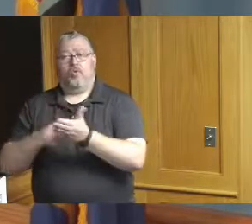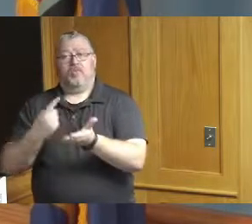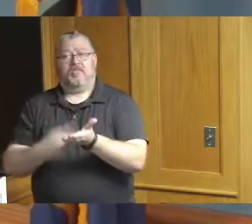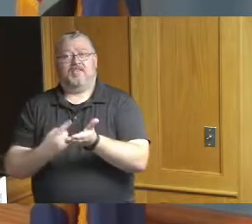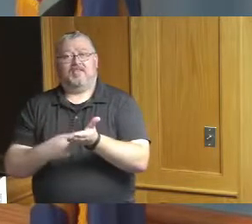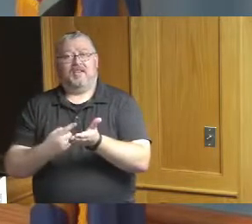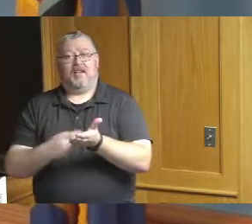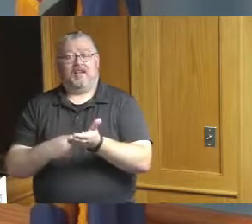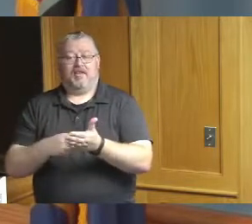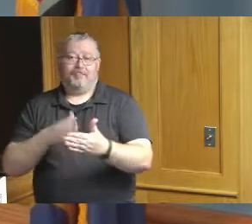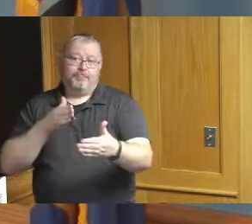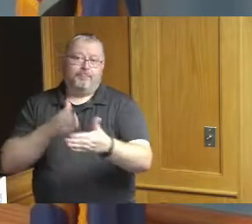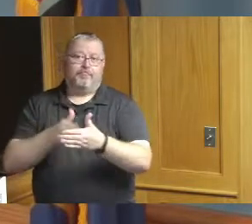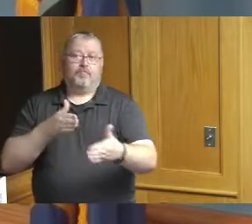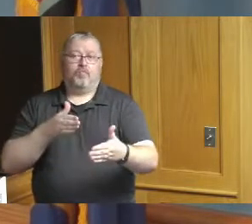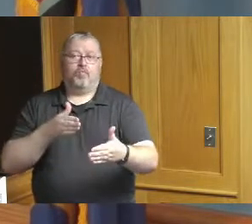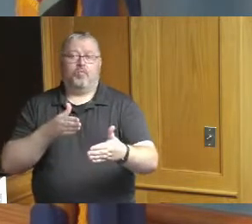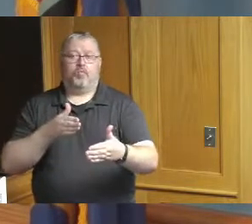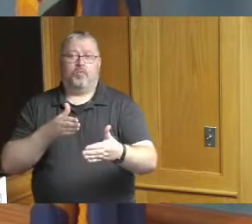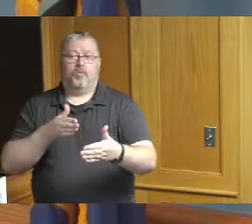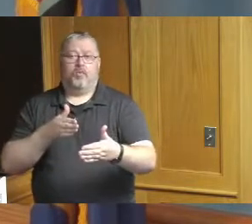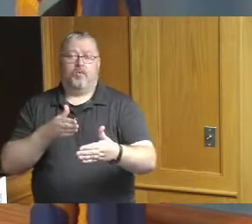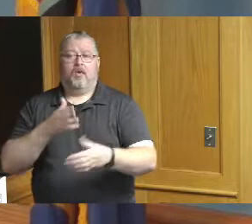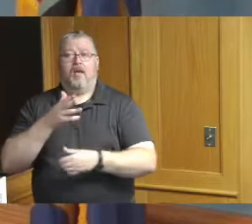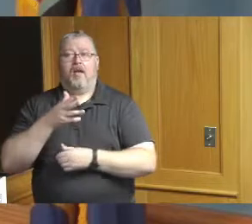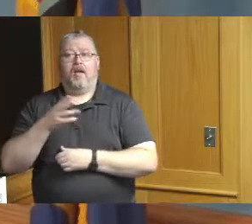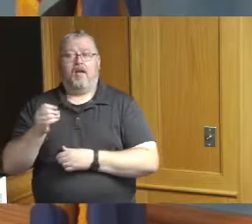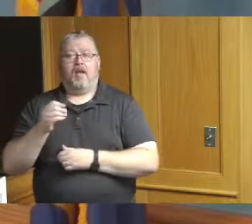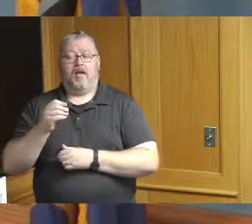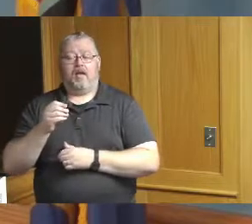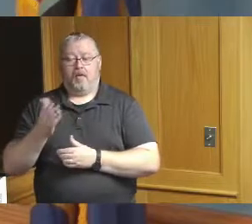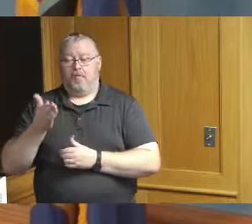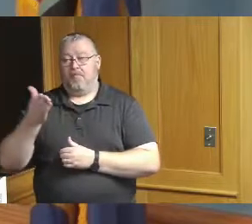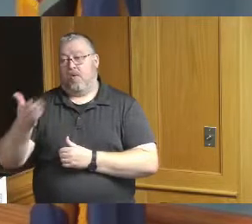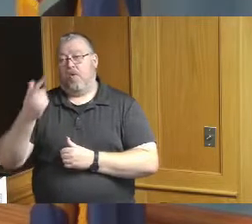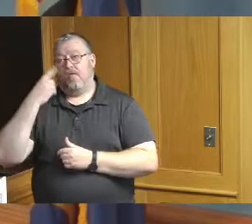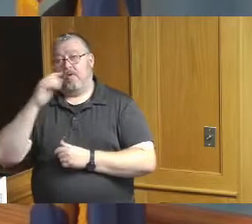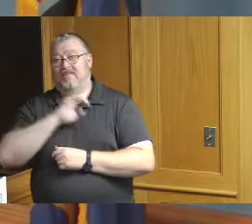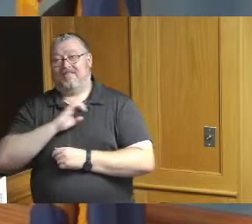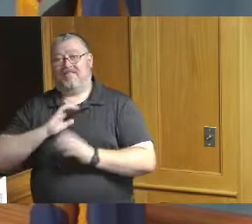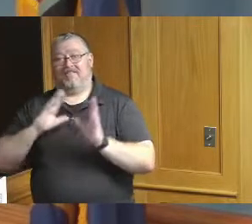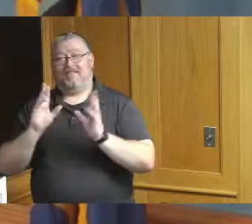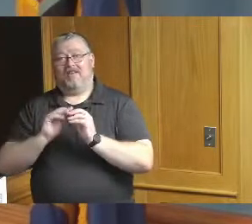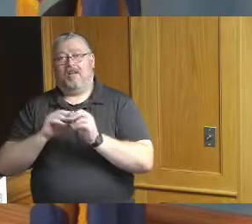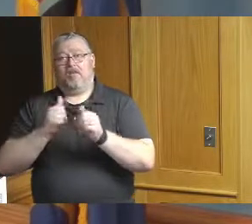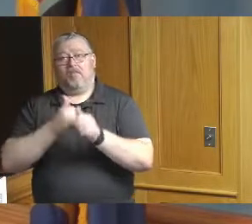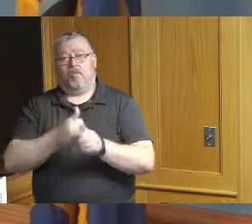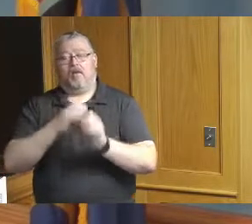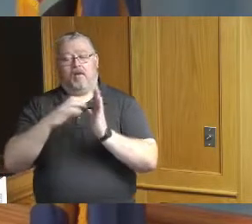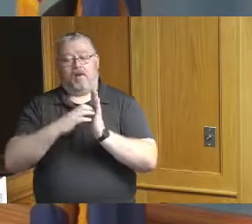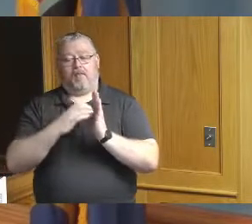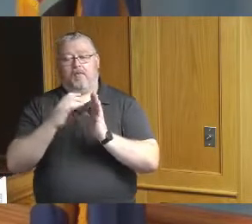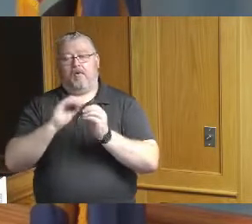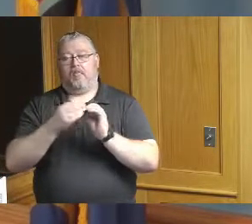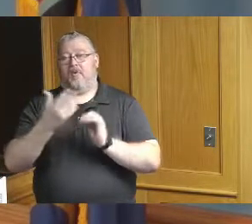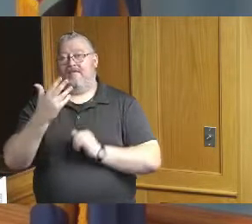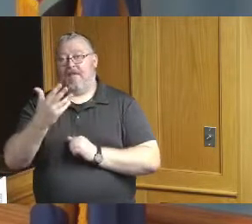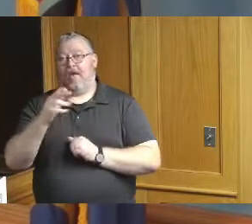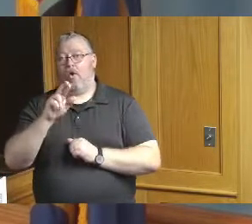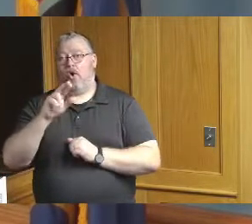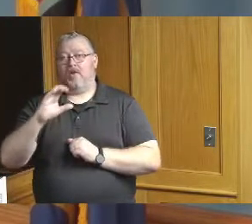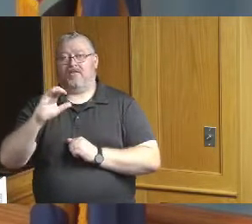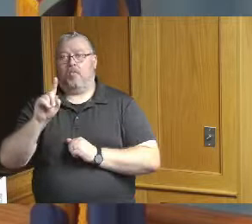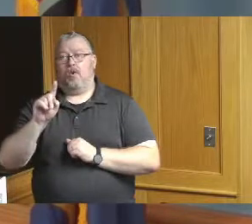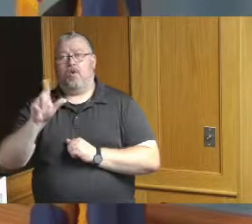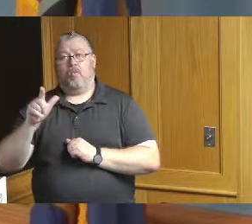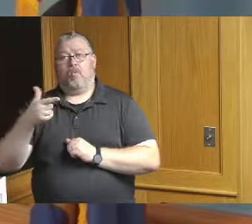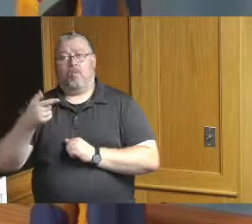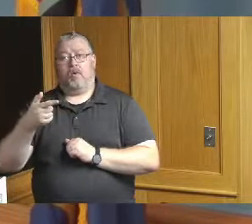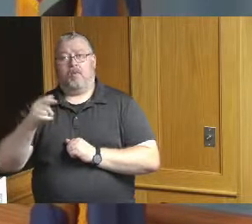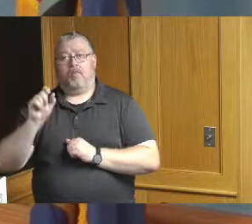litigation and also a motion for the executive session pursuant item 5 pursuant to rc 121.22